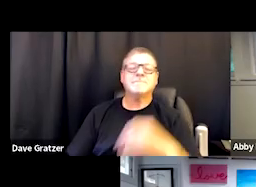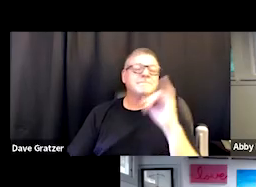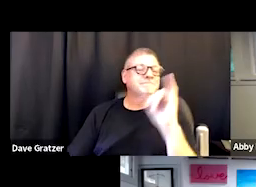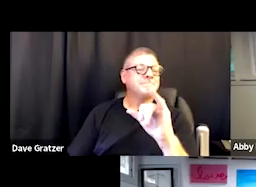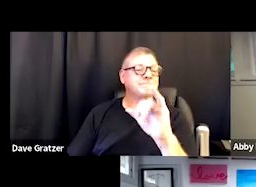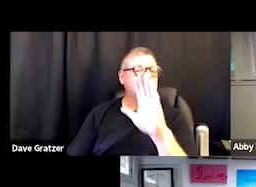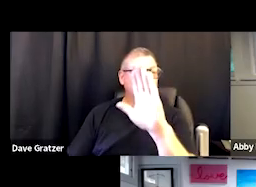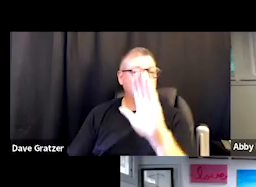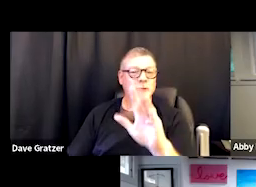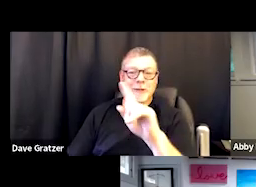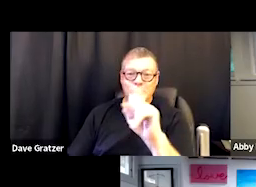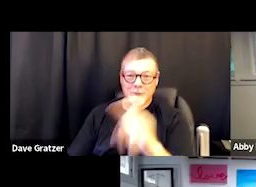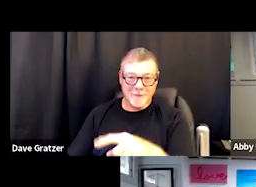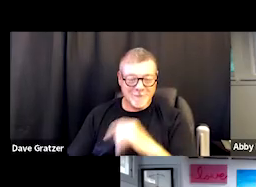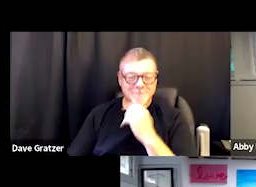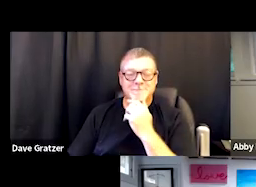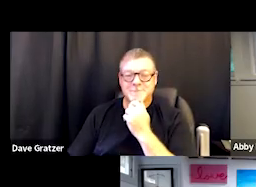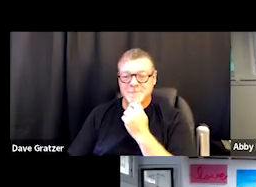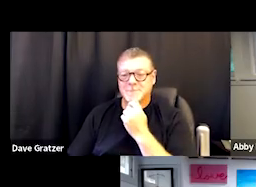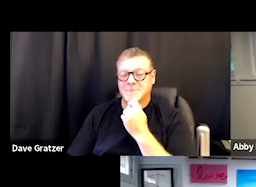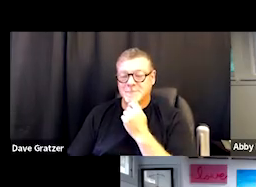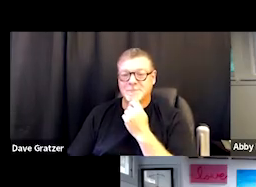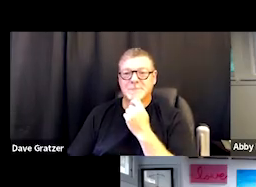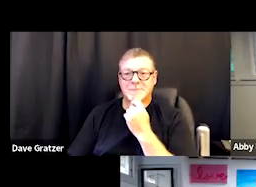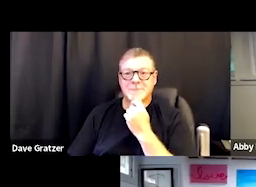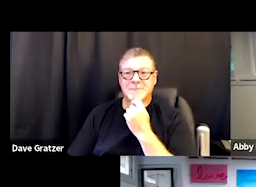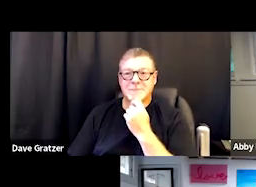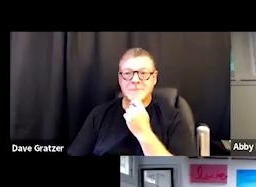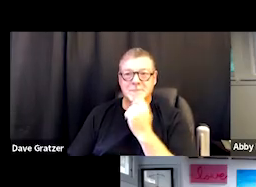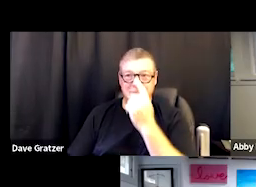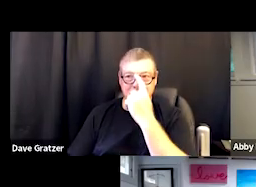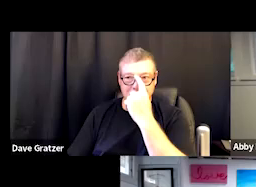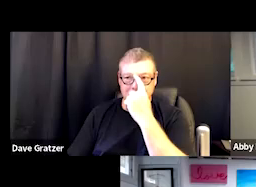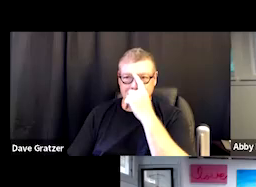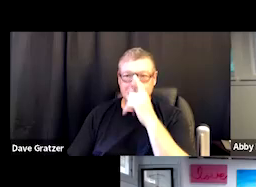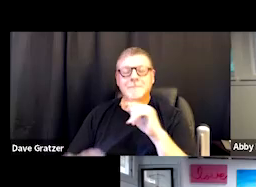So there's a number of different funding avenues